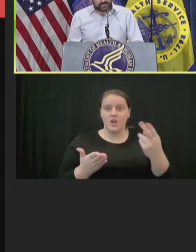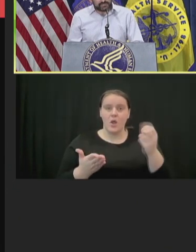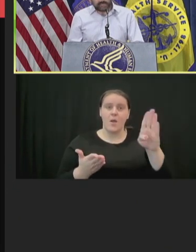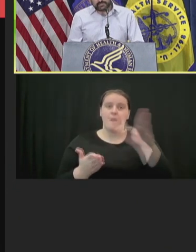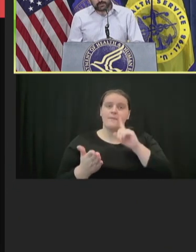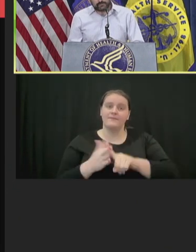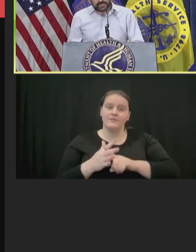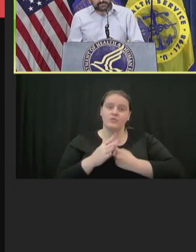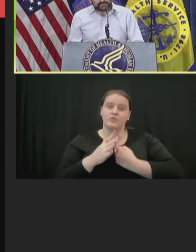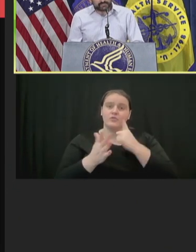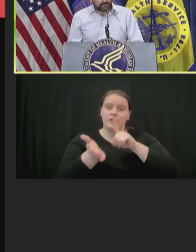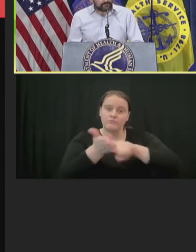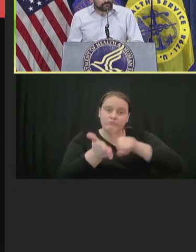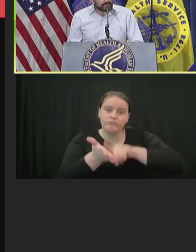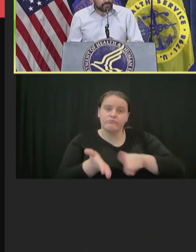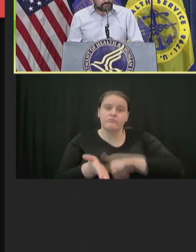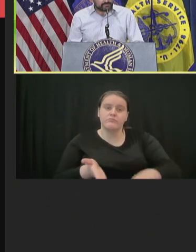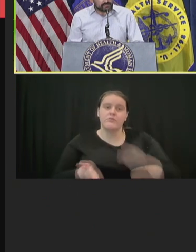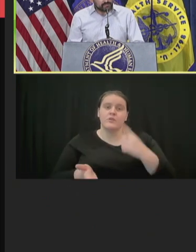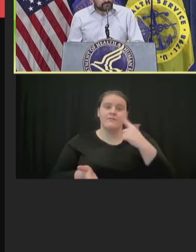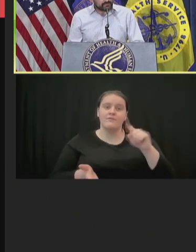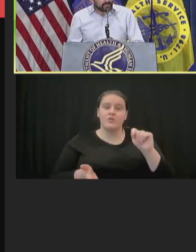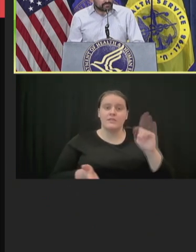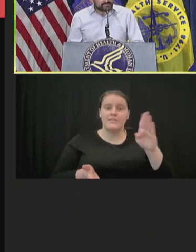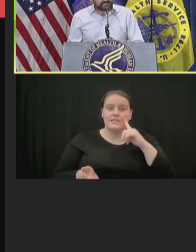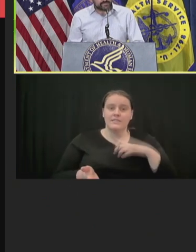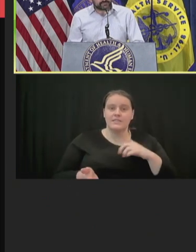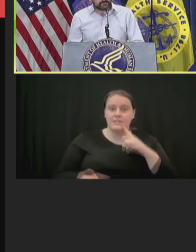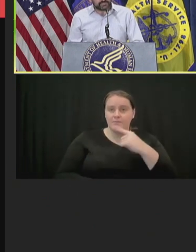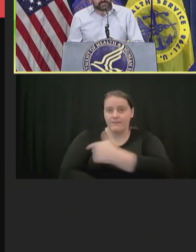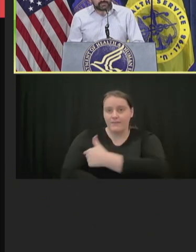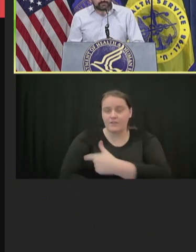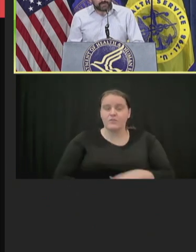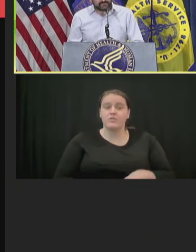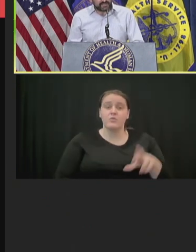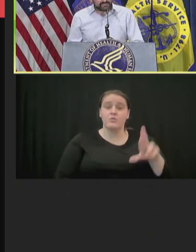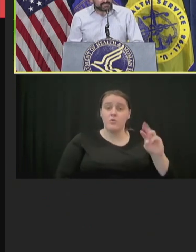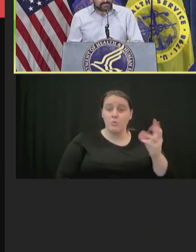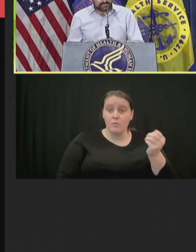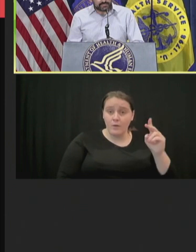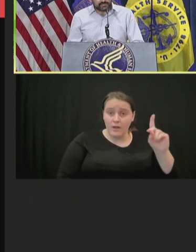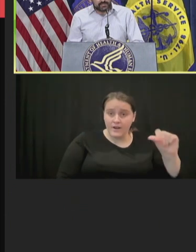Akagera Medicines out of Rwanda, Quratis in South Korea, and PopVax in India. So,